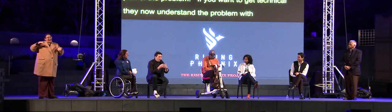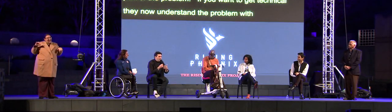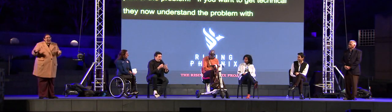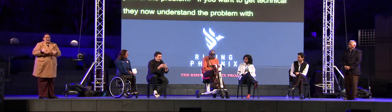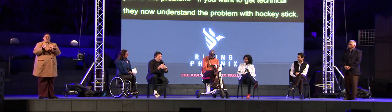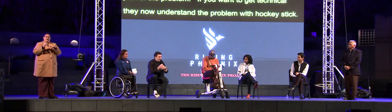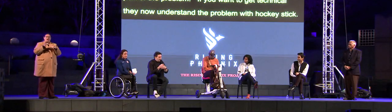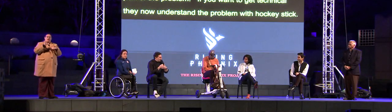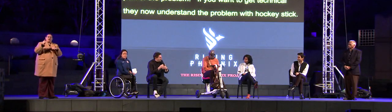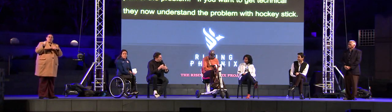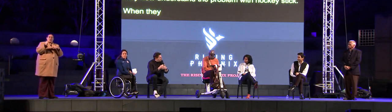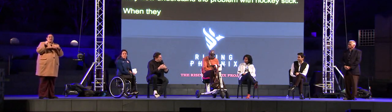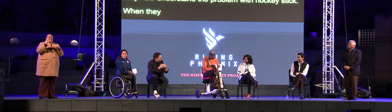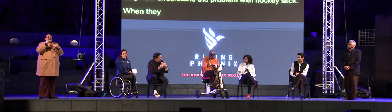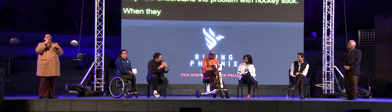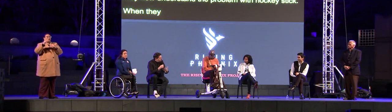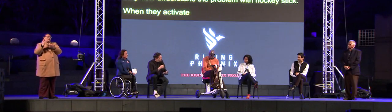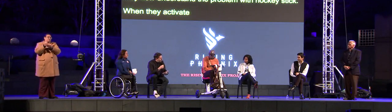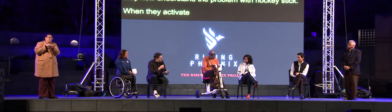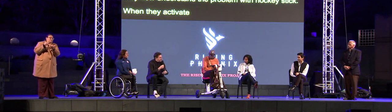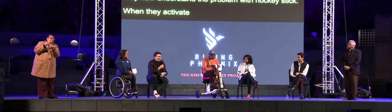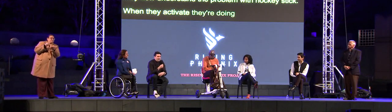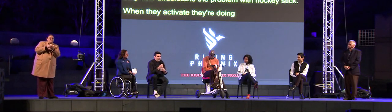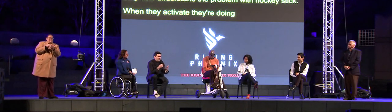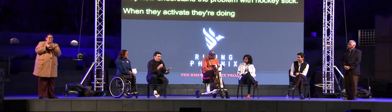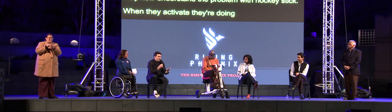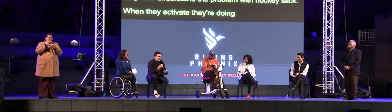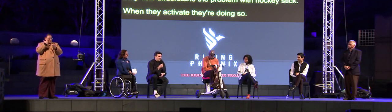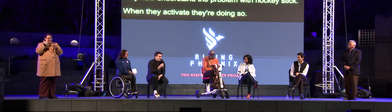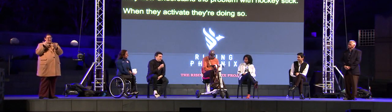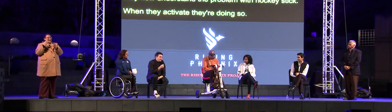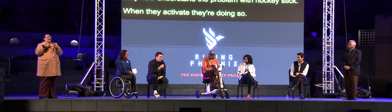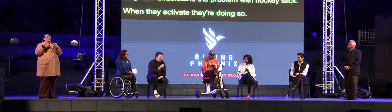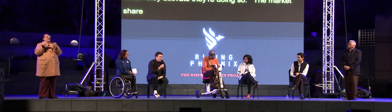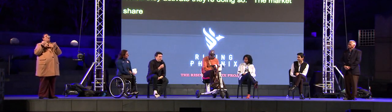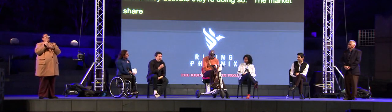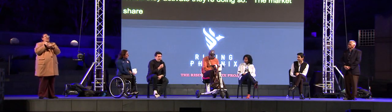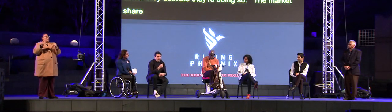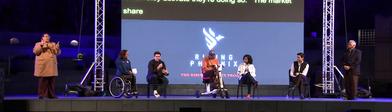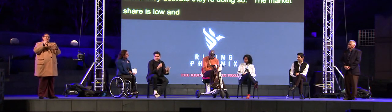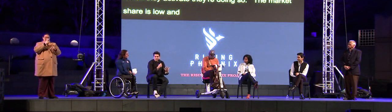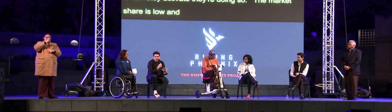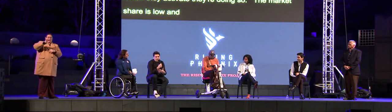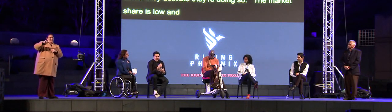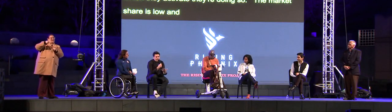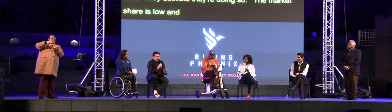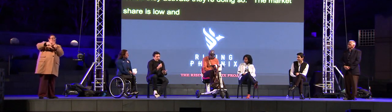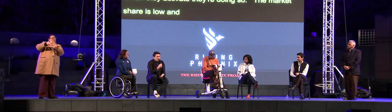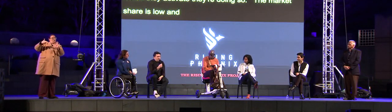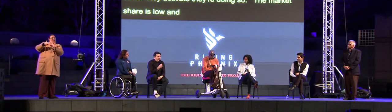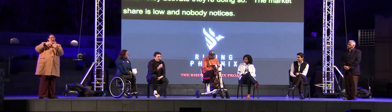at a point where their market share is so low that no one notices. So I think what's beginning, if I'm honest--